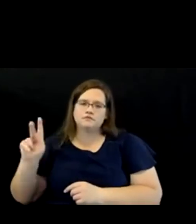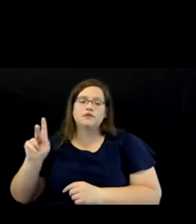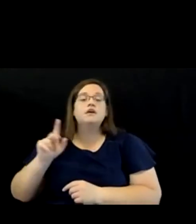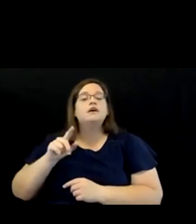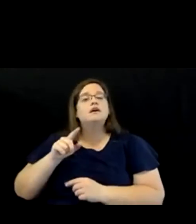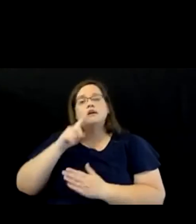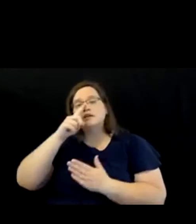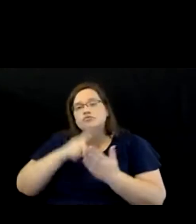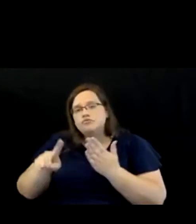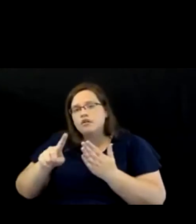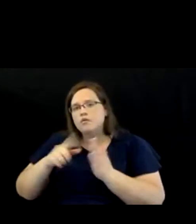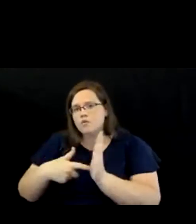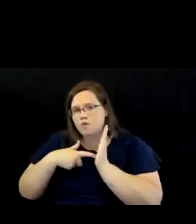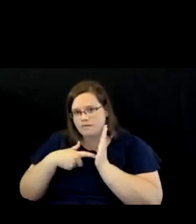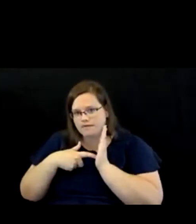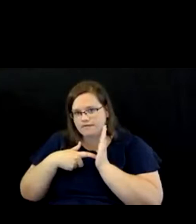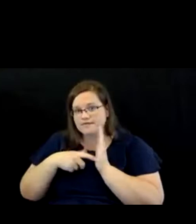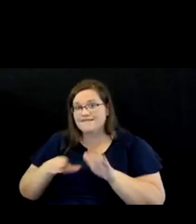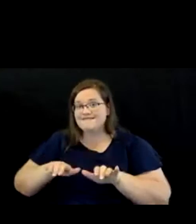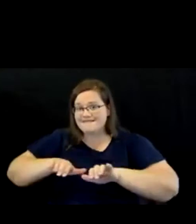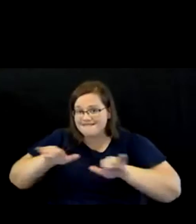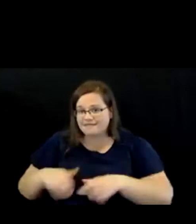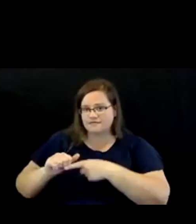requirements that they are actively training their staff on serving